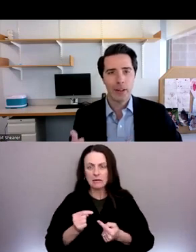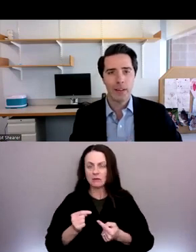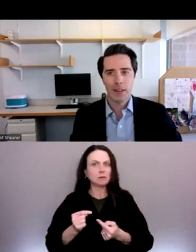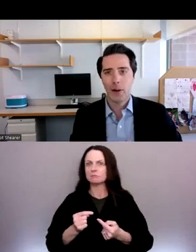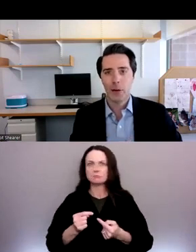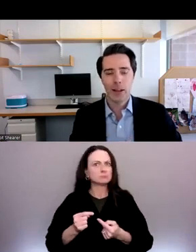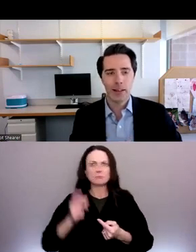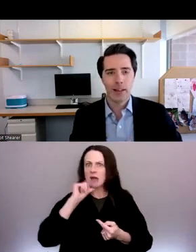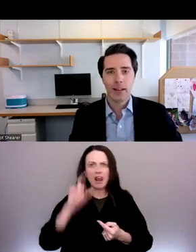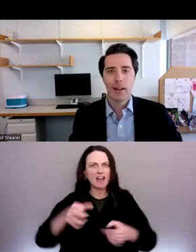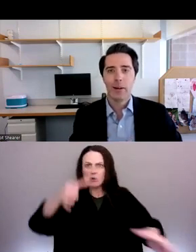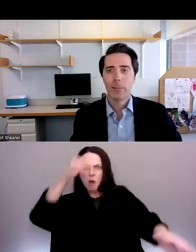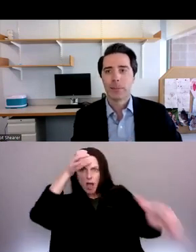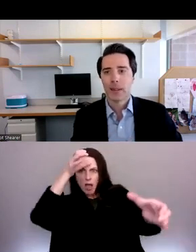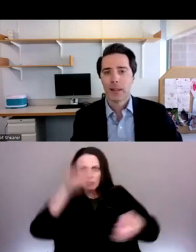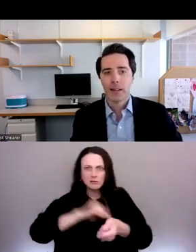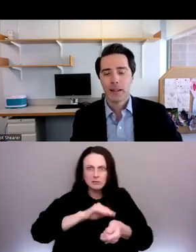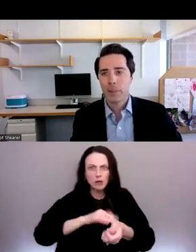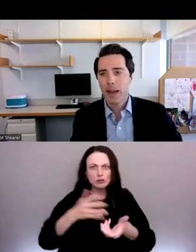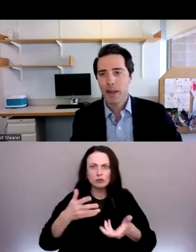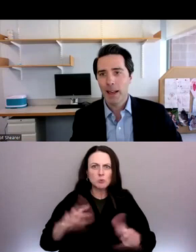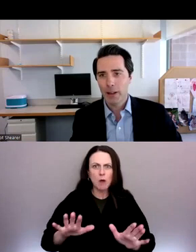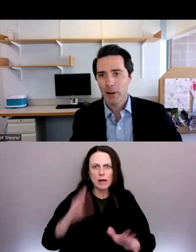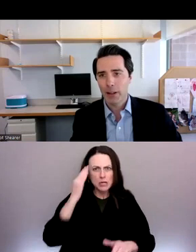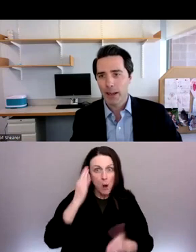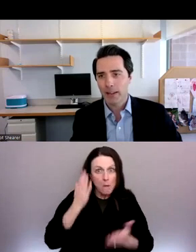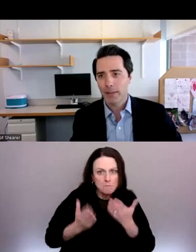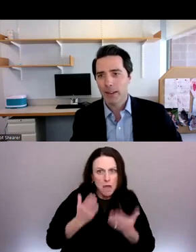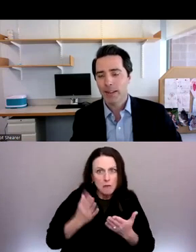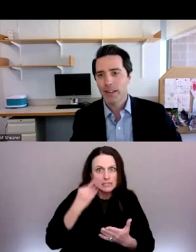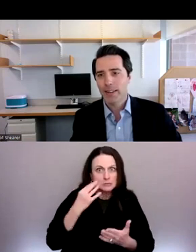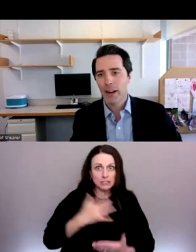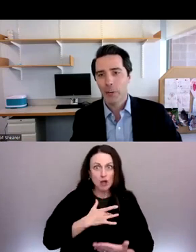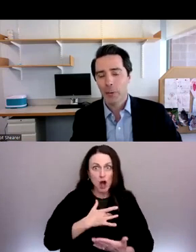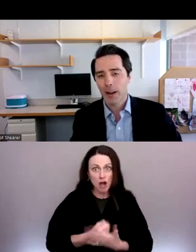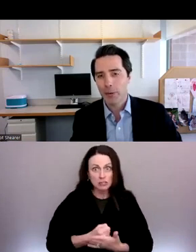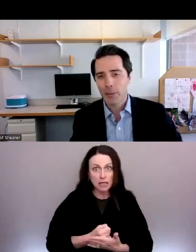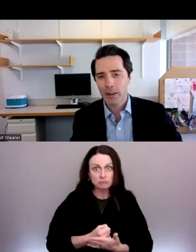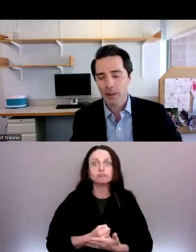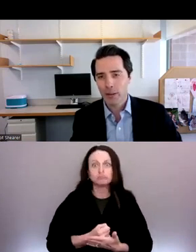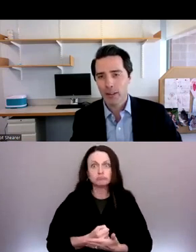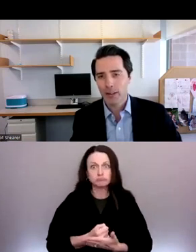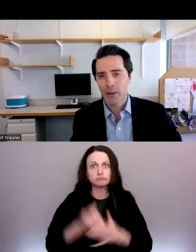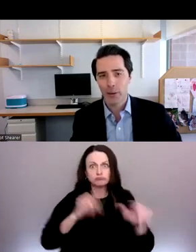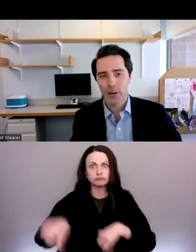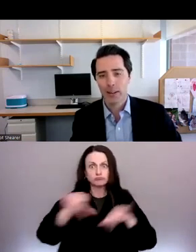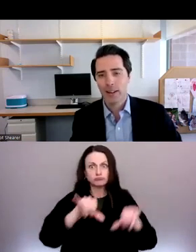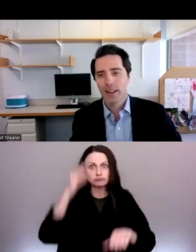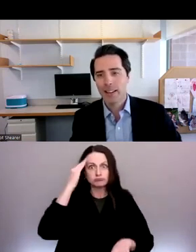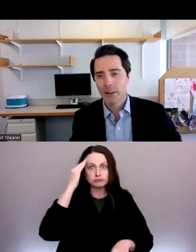physician to know that um they may be having a heart attack